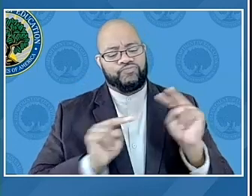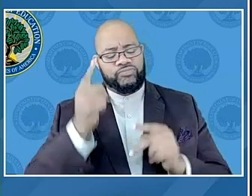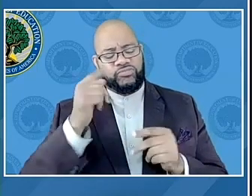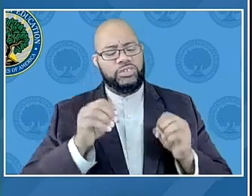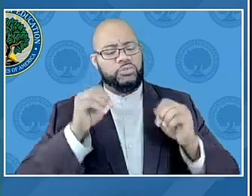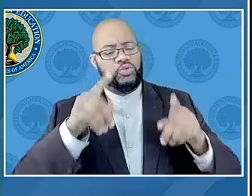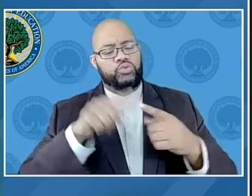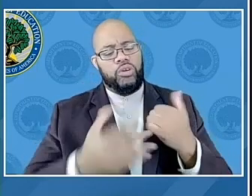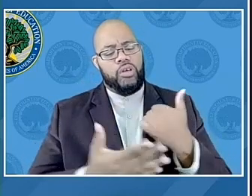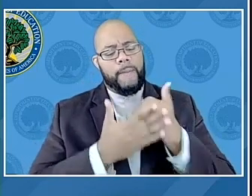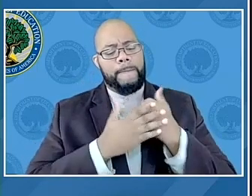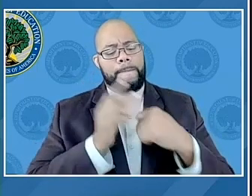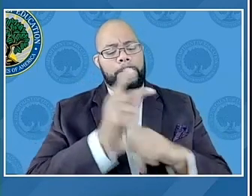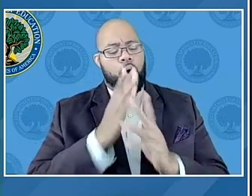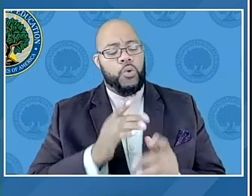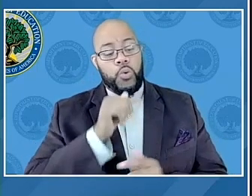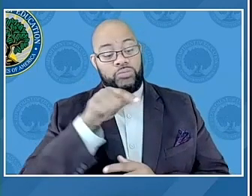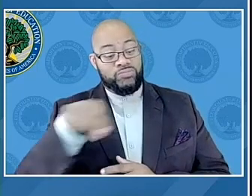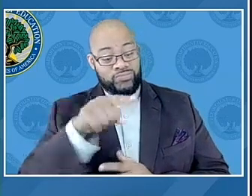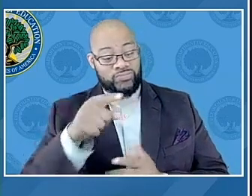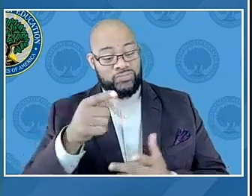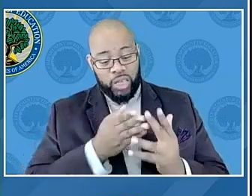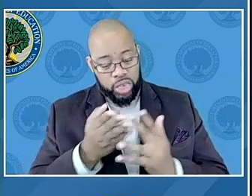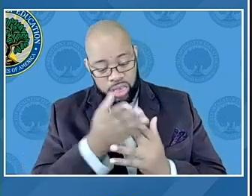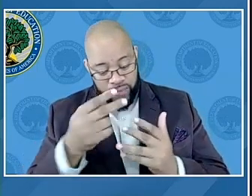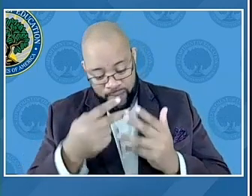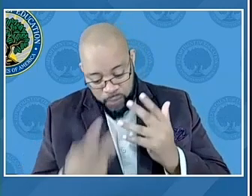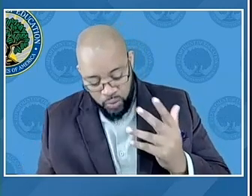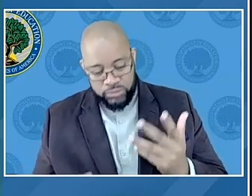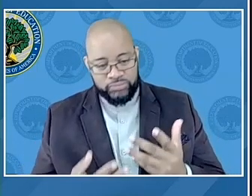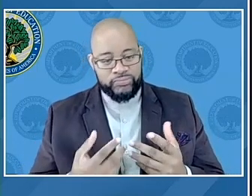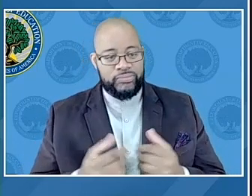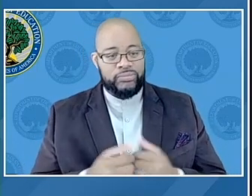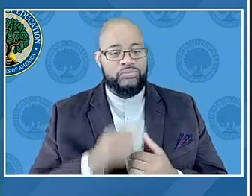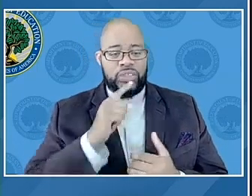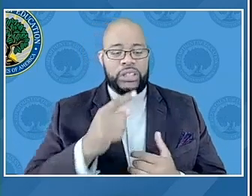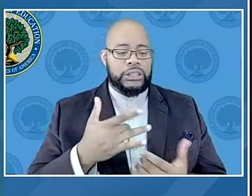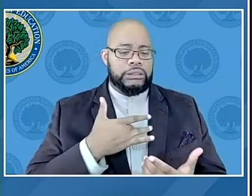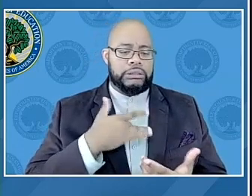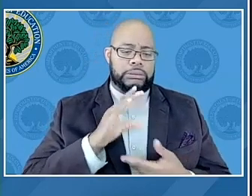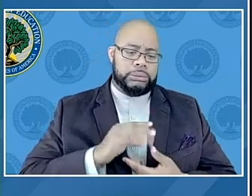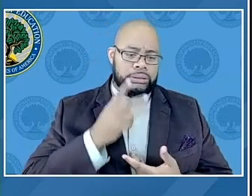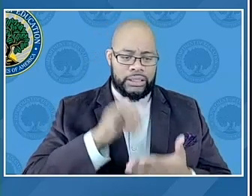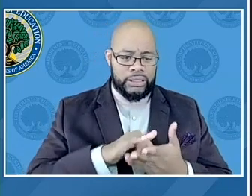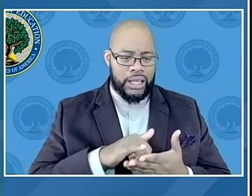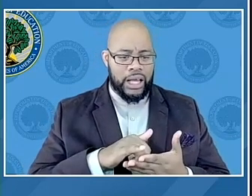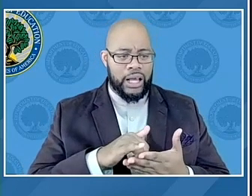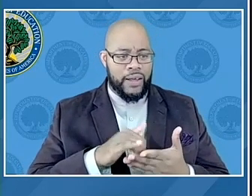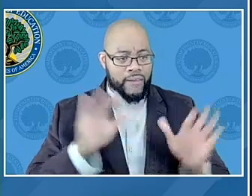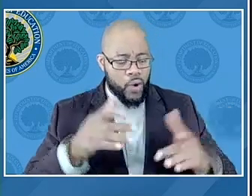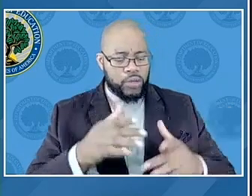borrowers who would otherwise fall through the cracks. It was very heartening to see that focus. I have two quick thoughts to share.